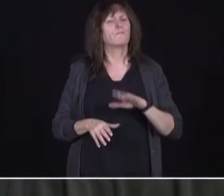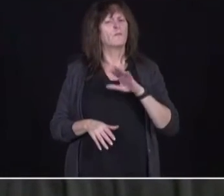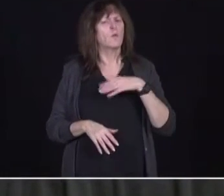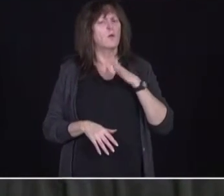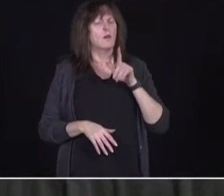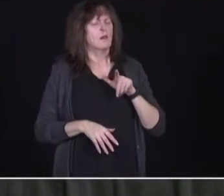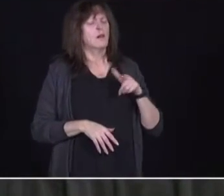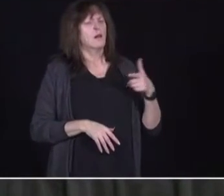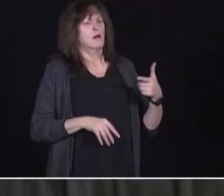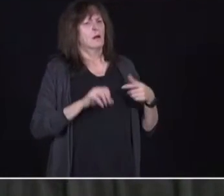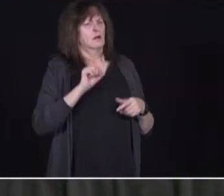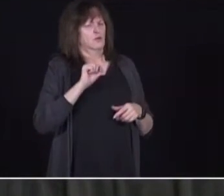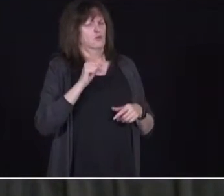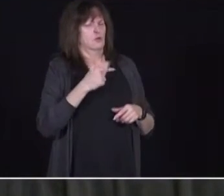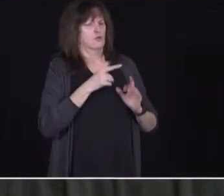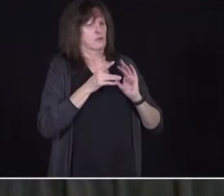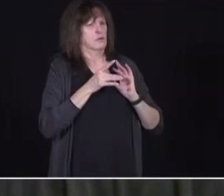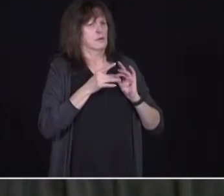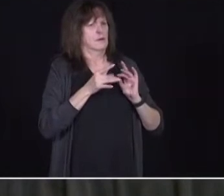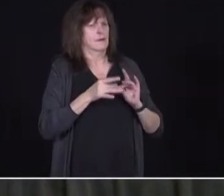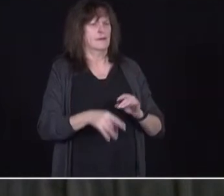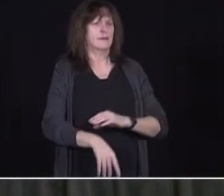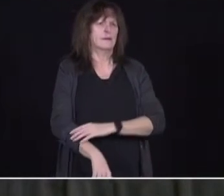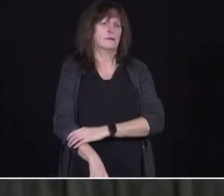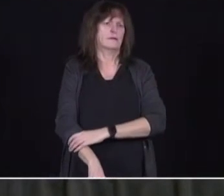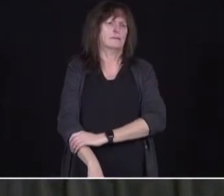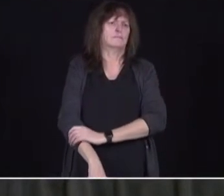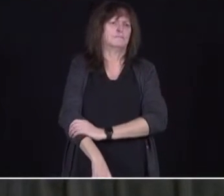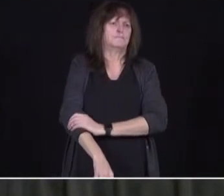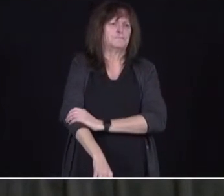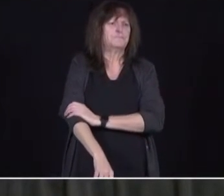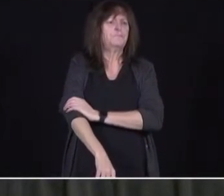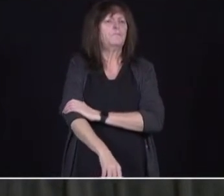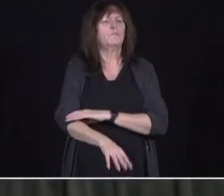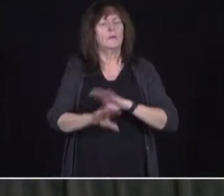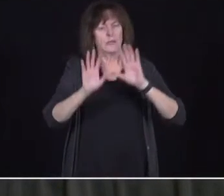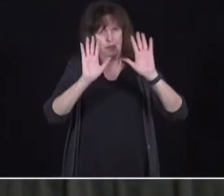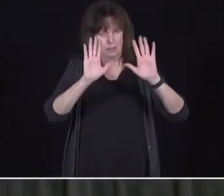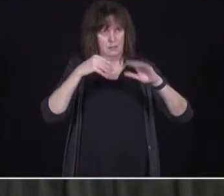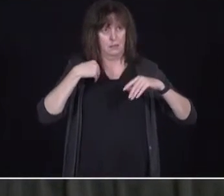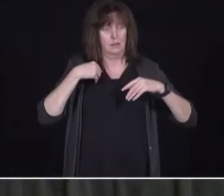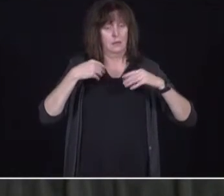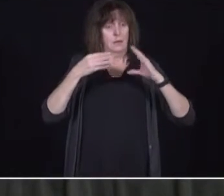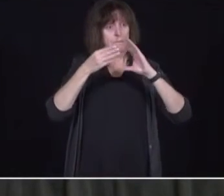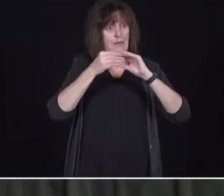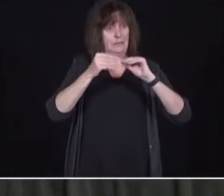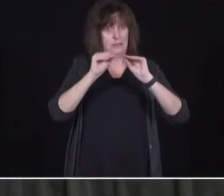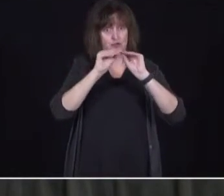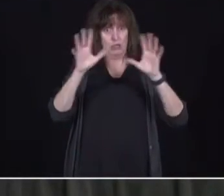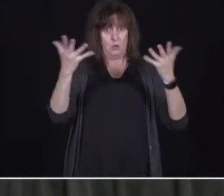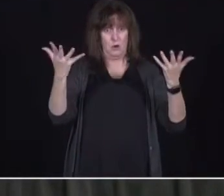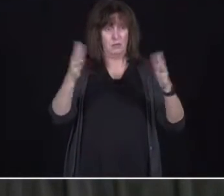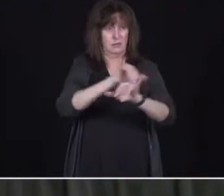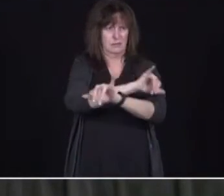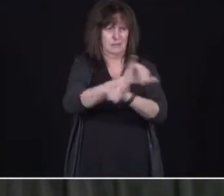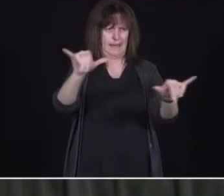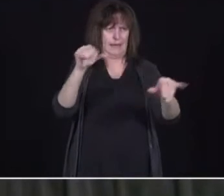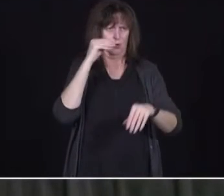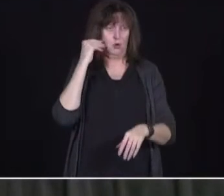police? Premier Ford: I will pass it over to the solicitor general but the message is very, very clear. Stay home. That's it.